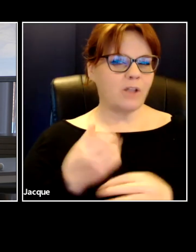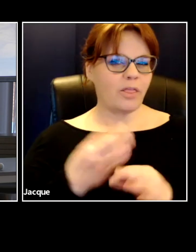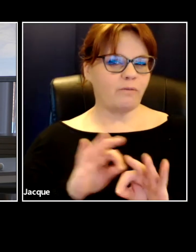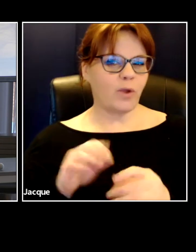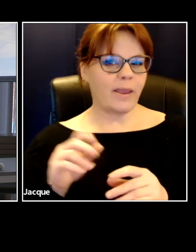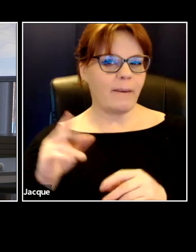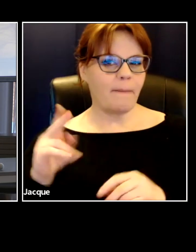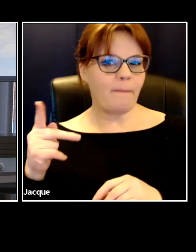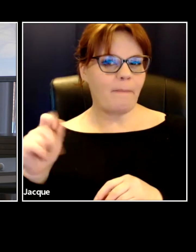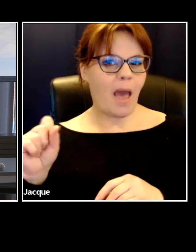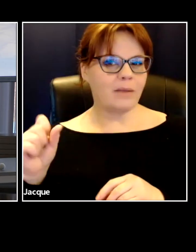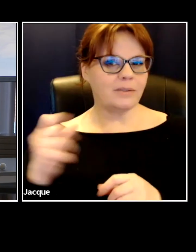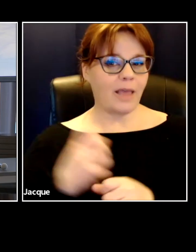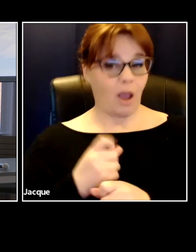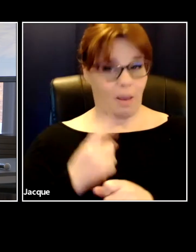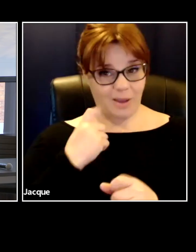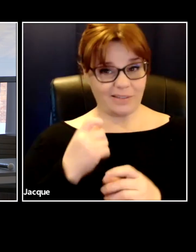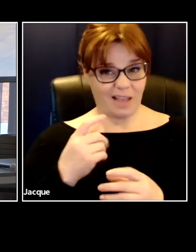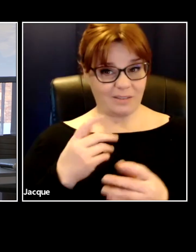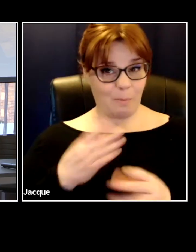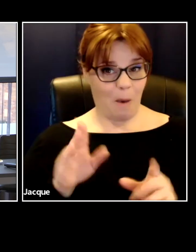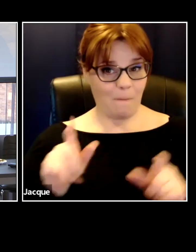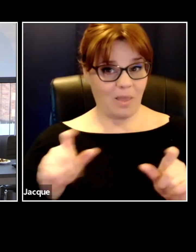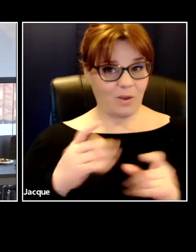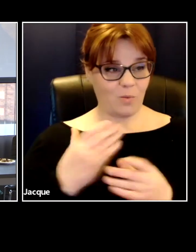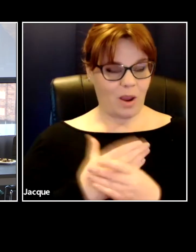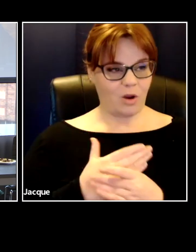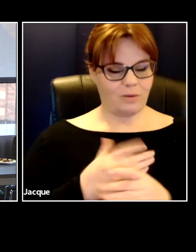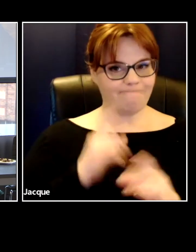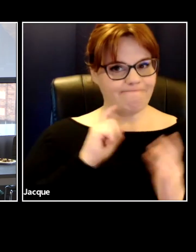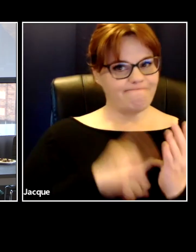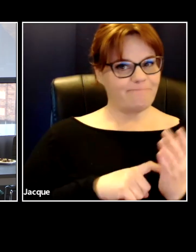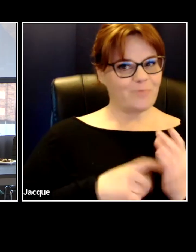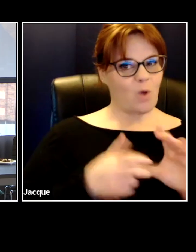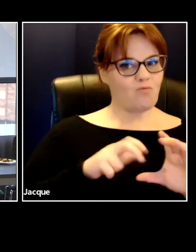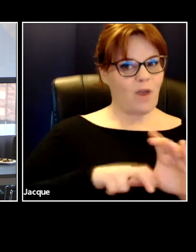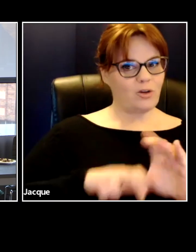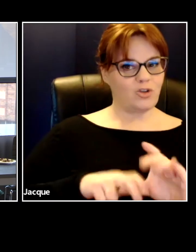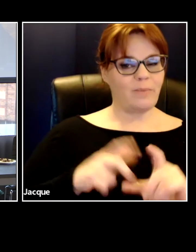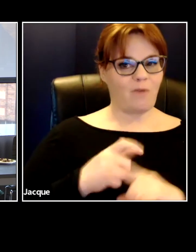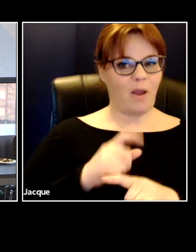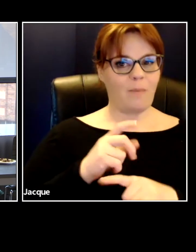record. And so, uh and found that, you know, ridership among transit board members was really